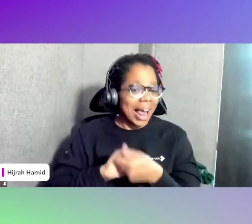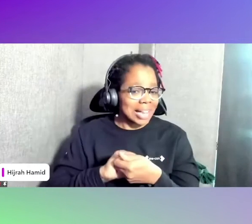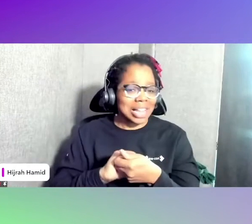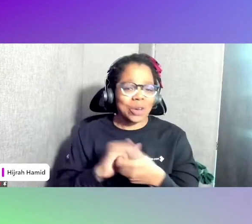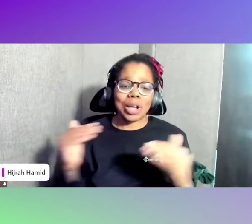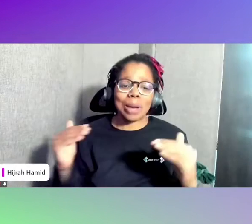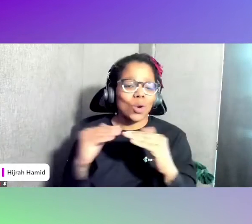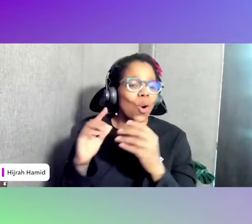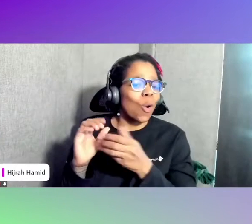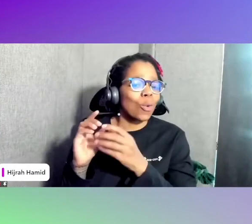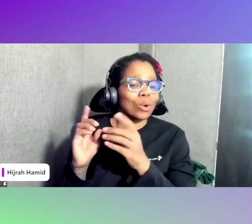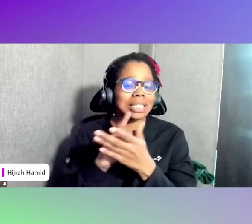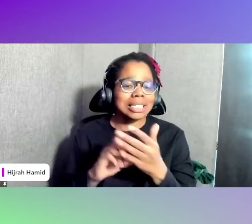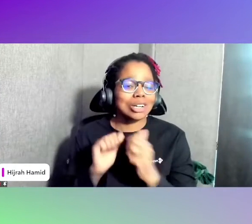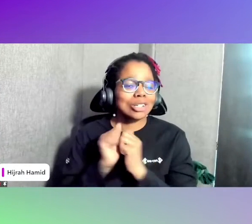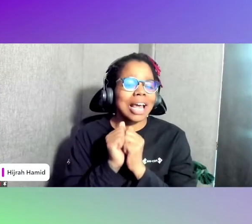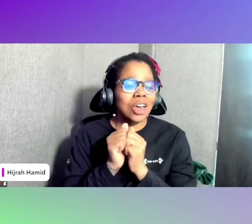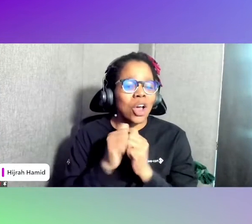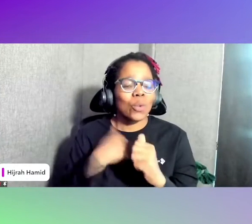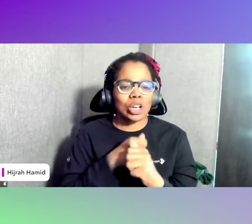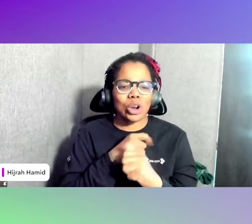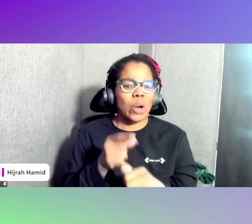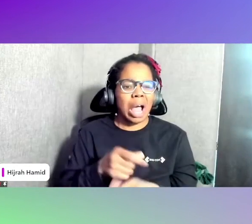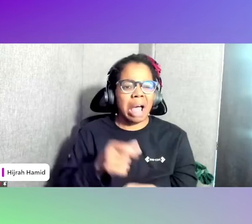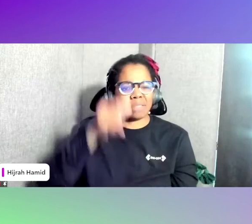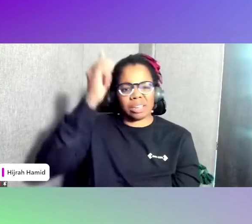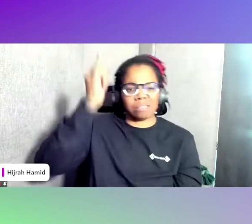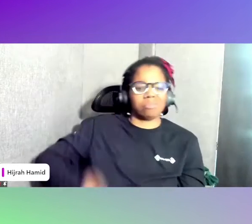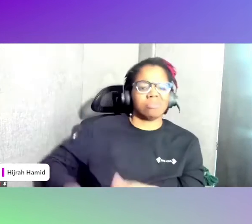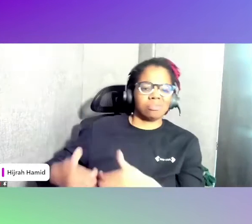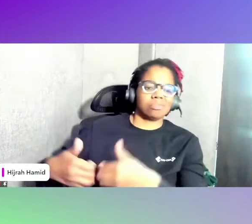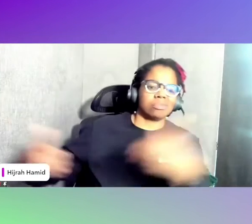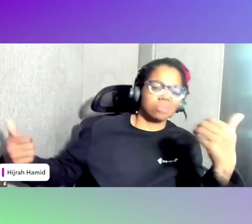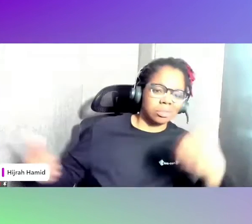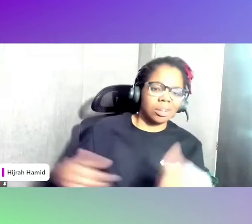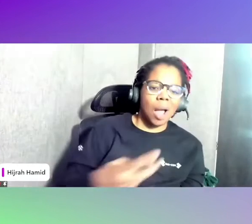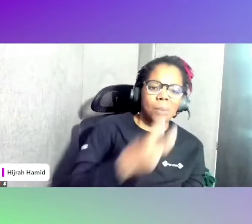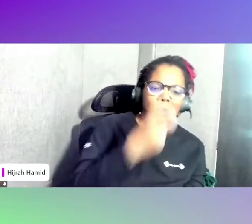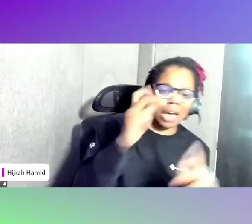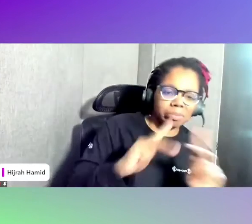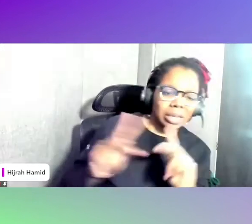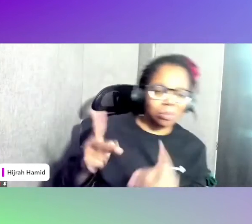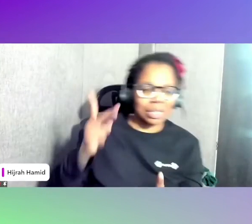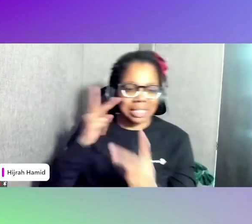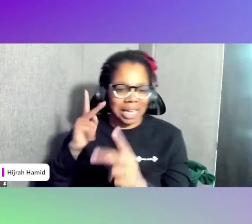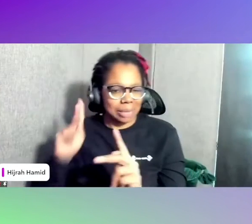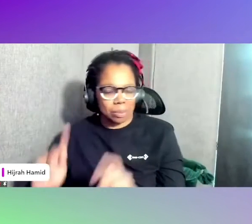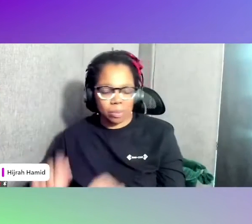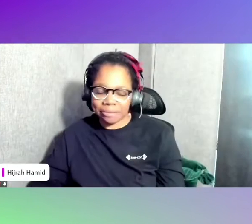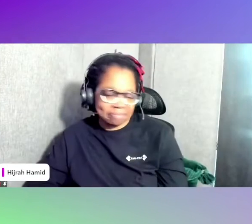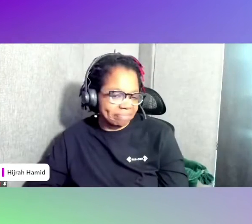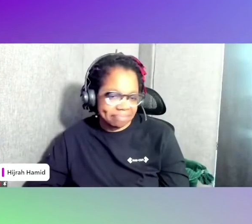designers to do all steps of this process, so again we can be equal, and we can be allies and co designers